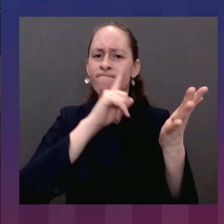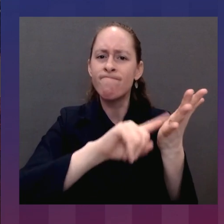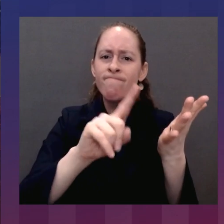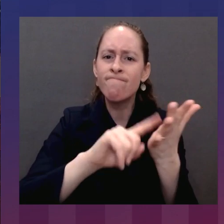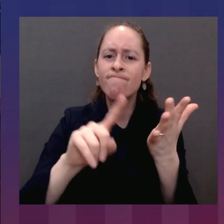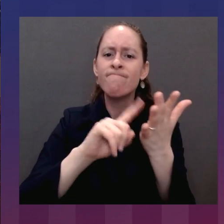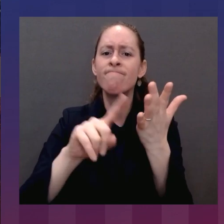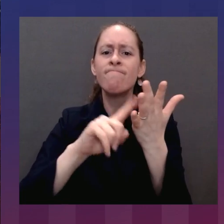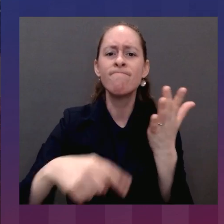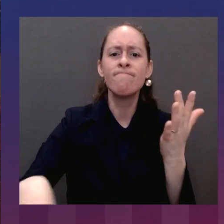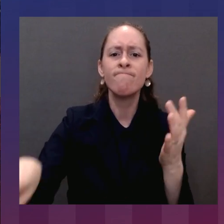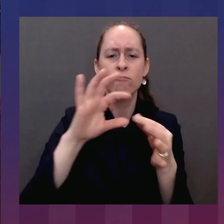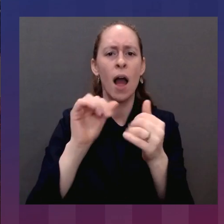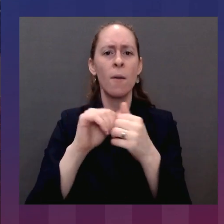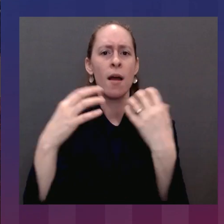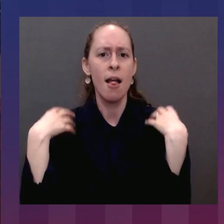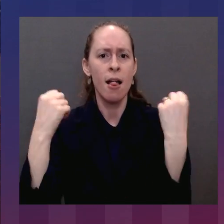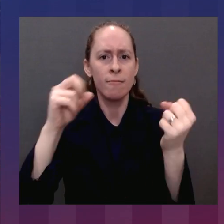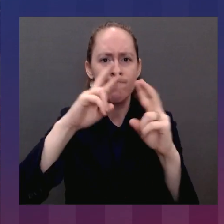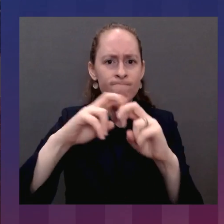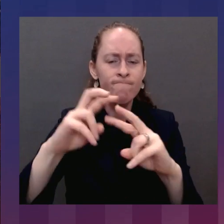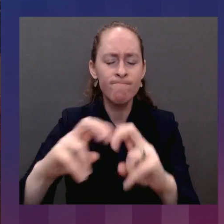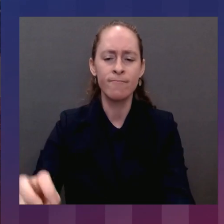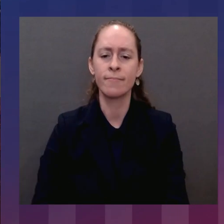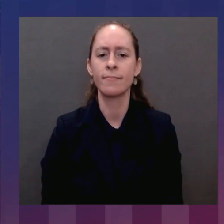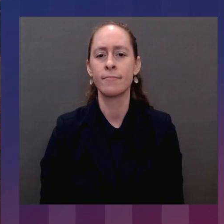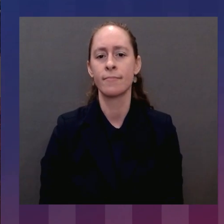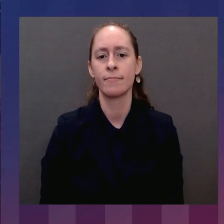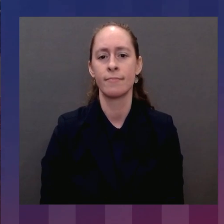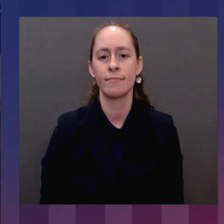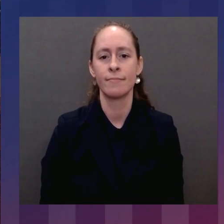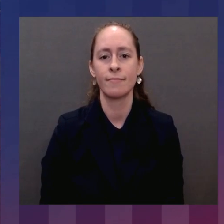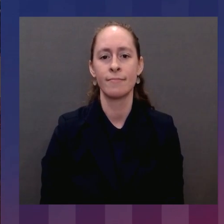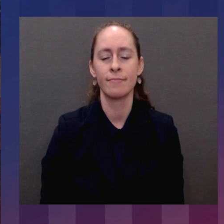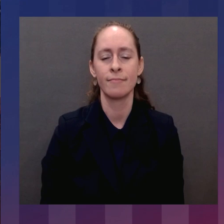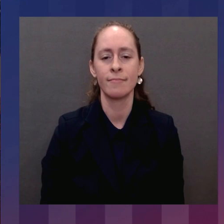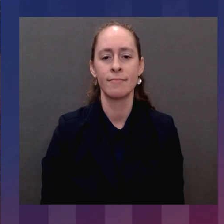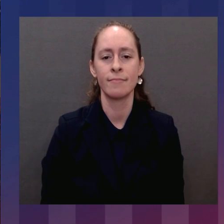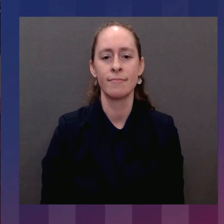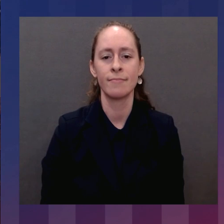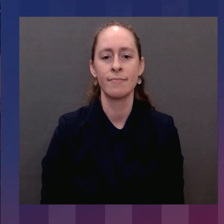the Defense Department project that led to the Internet, GPS,